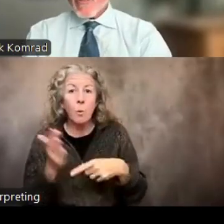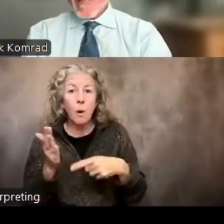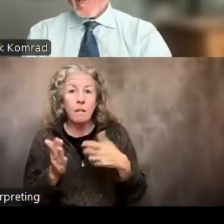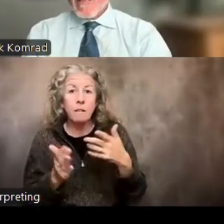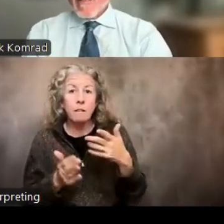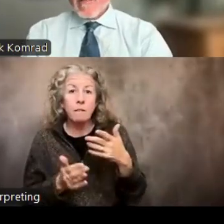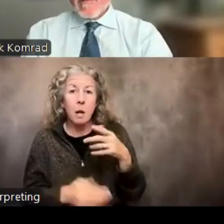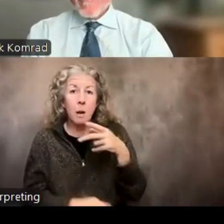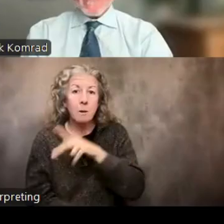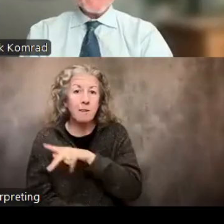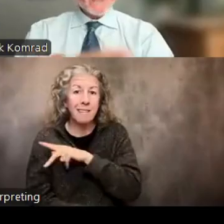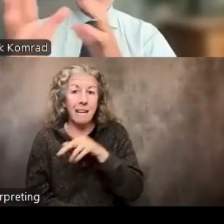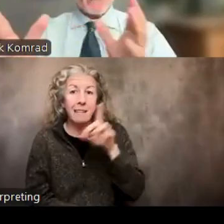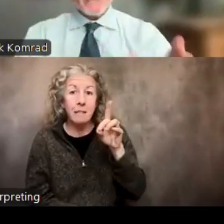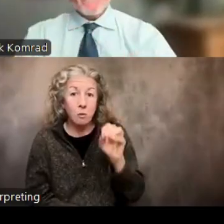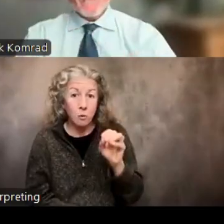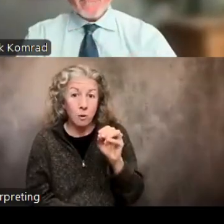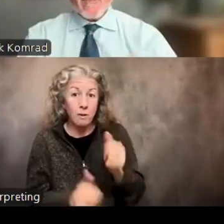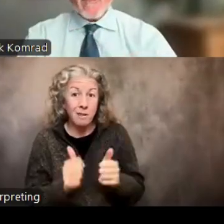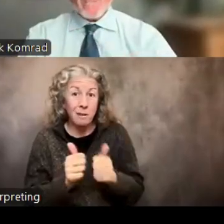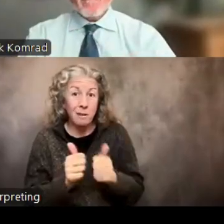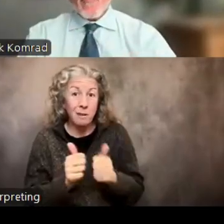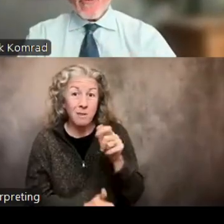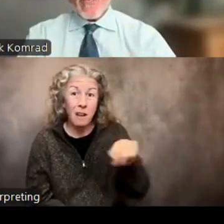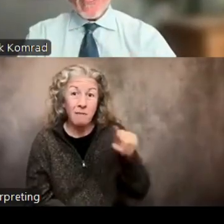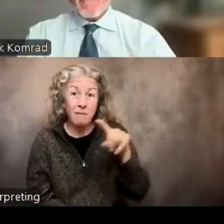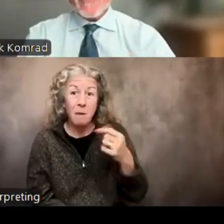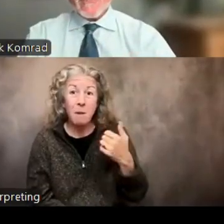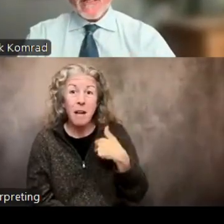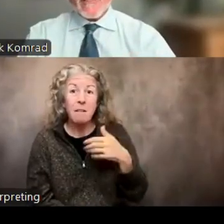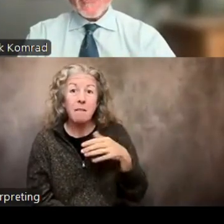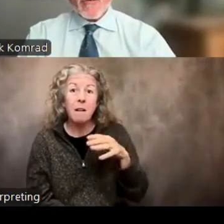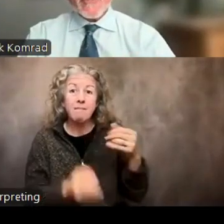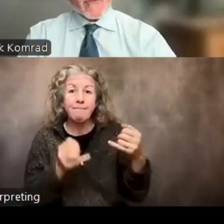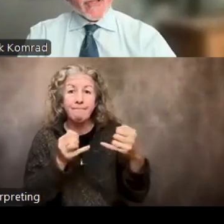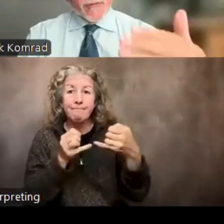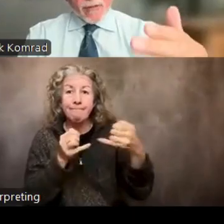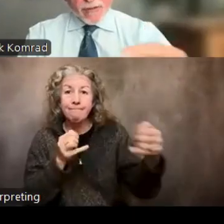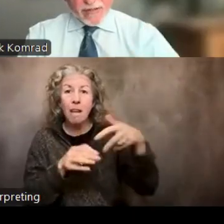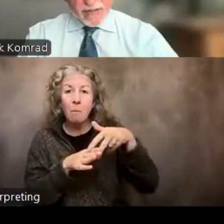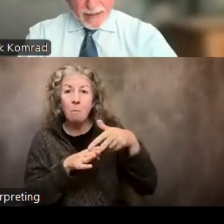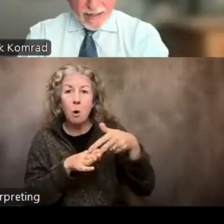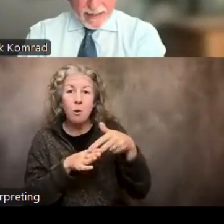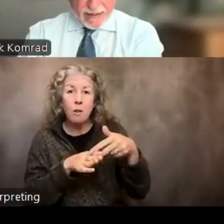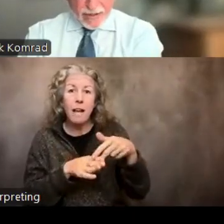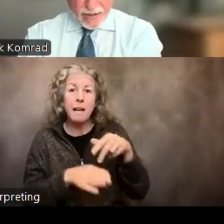about? The vast majority of those people have borderline personality disorders, which, if you understand that condition,